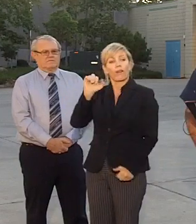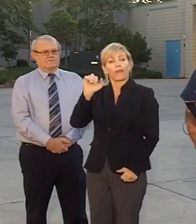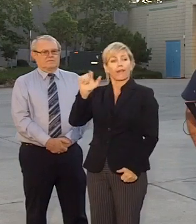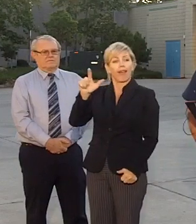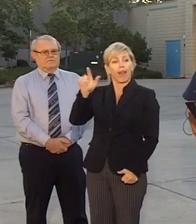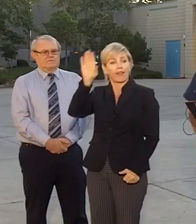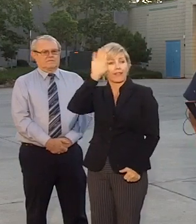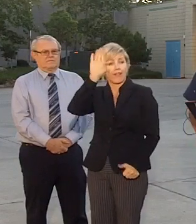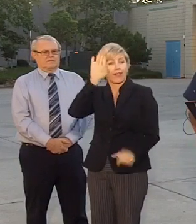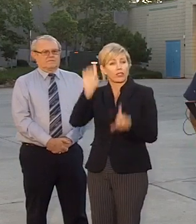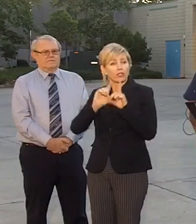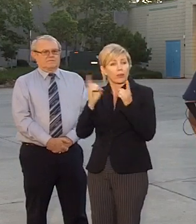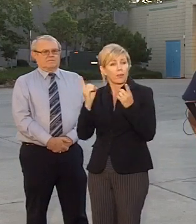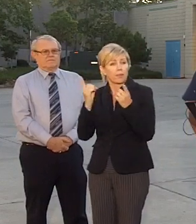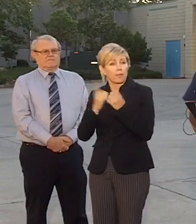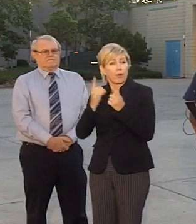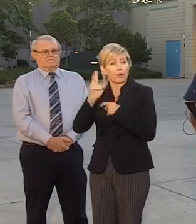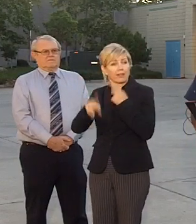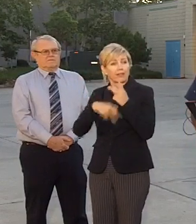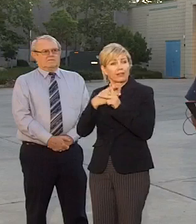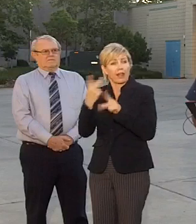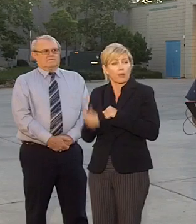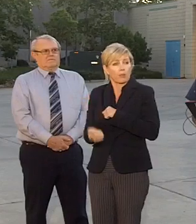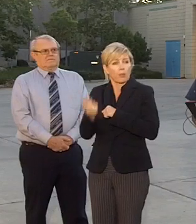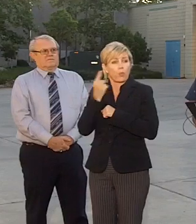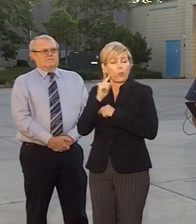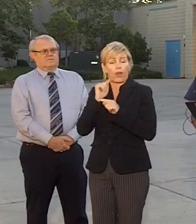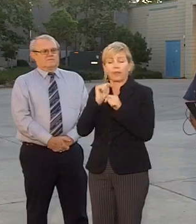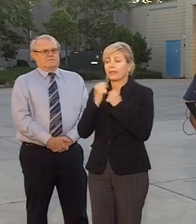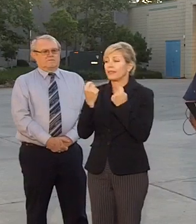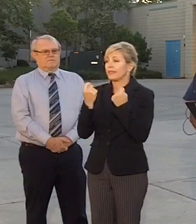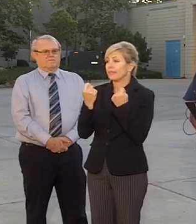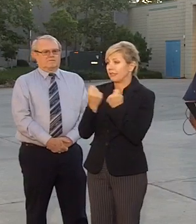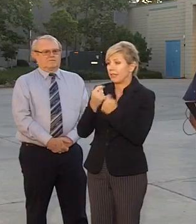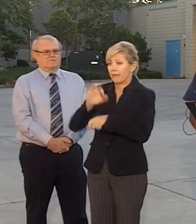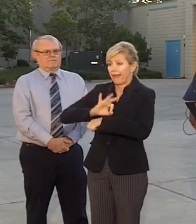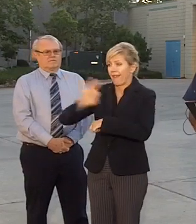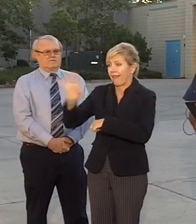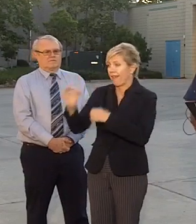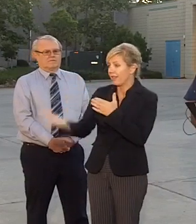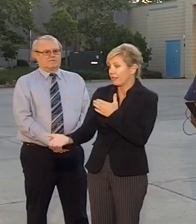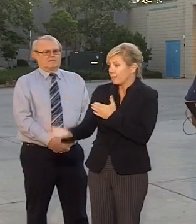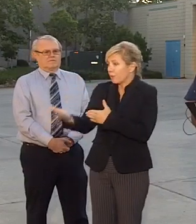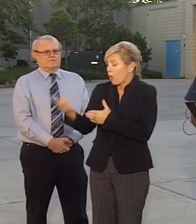is unknown location at this point I'm waiting for a phone call we're looking to transition